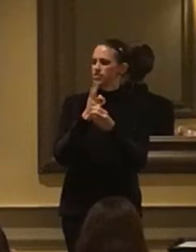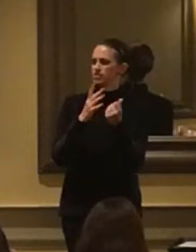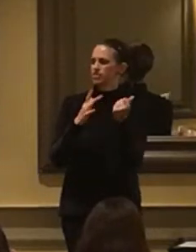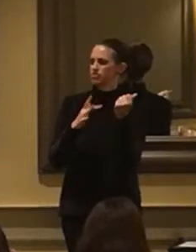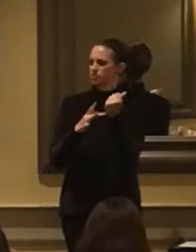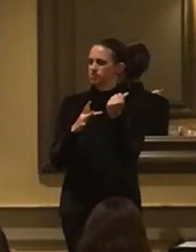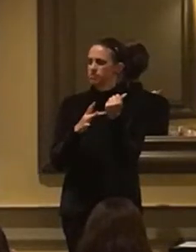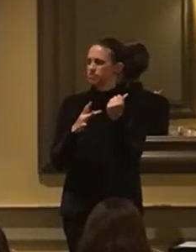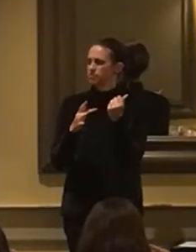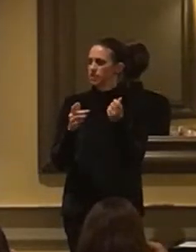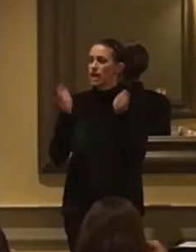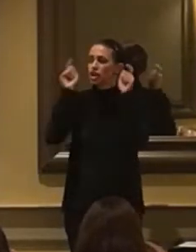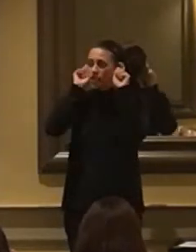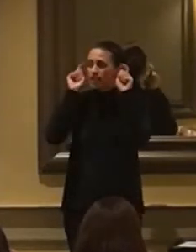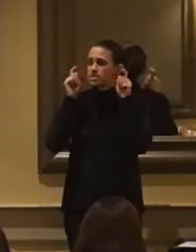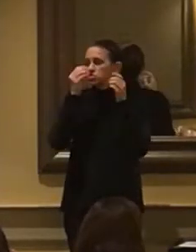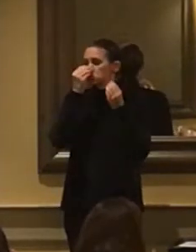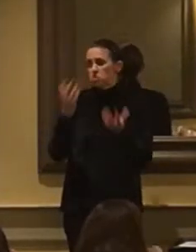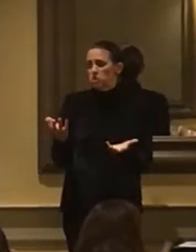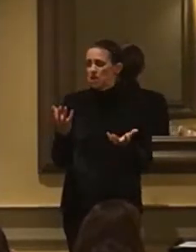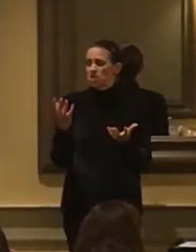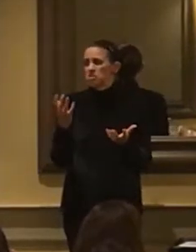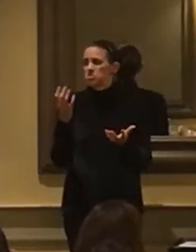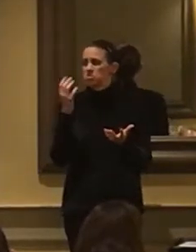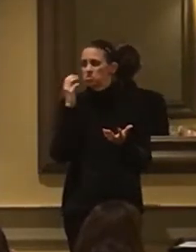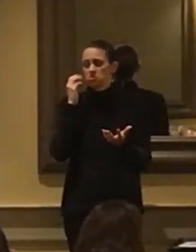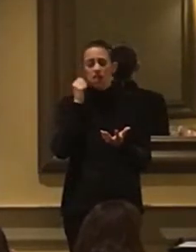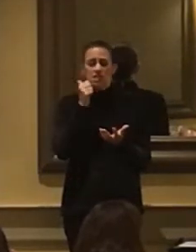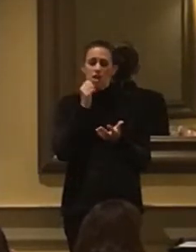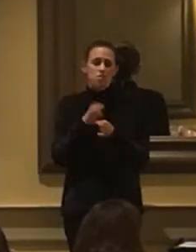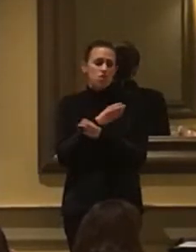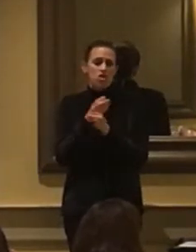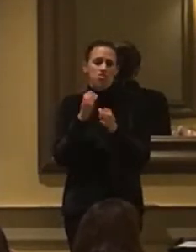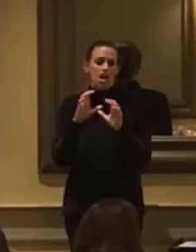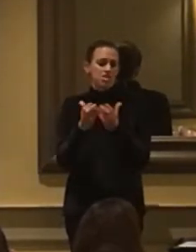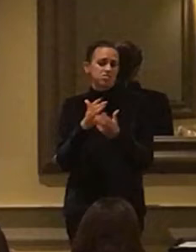So as a kid I got asked a lot of questions and one funny story I have is this girl asked me